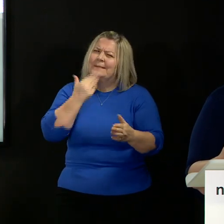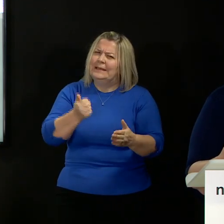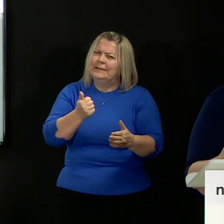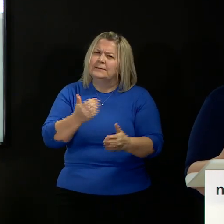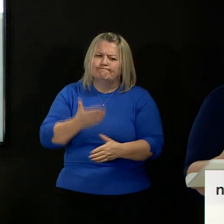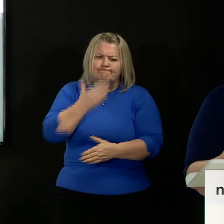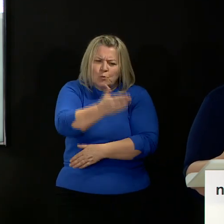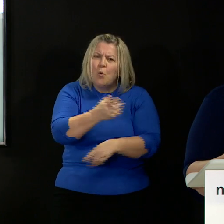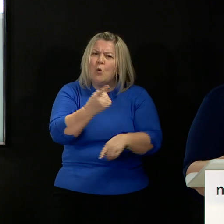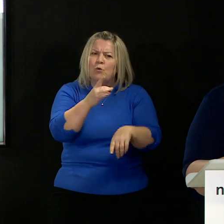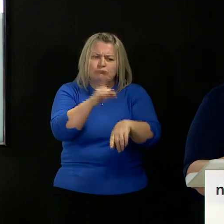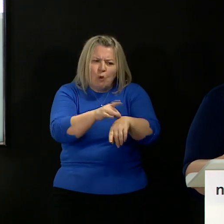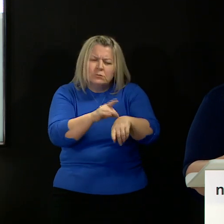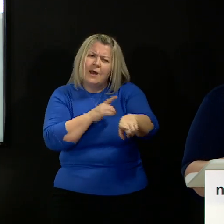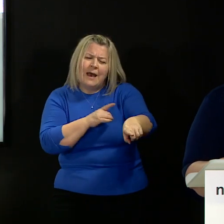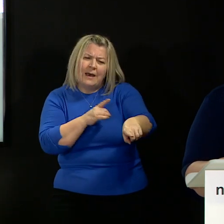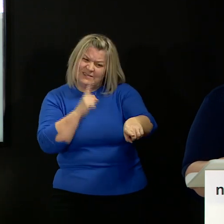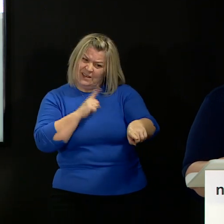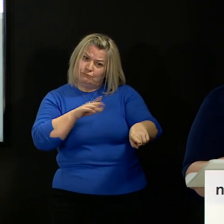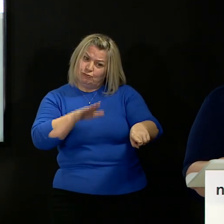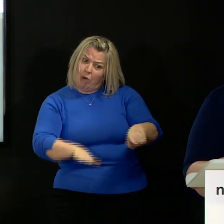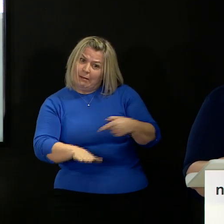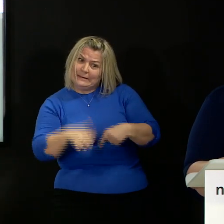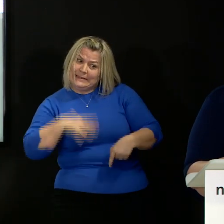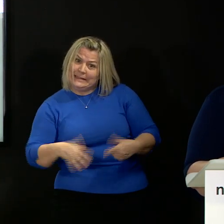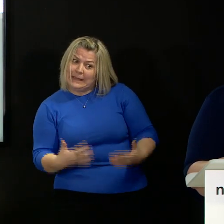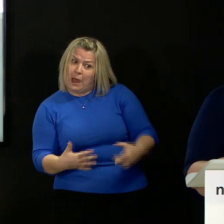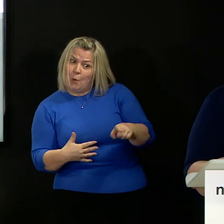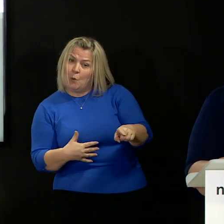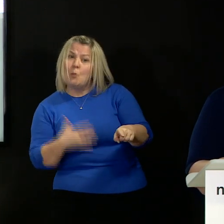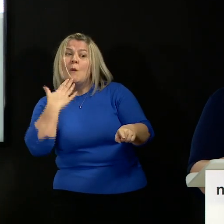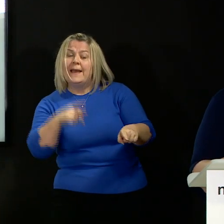health care practitioner and support the children to be vaccinated and immunized